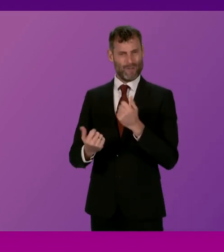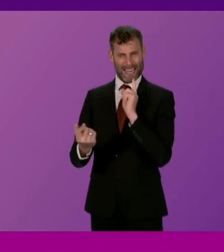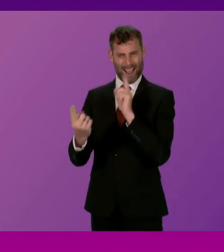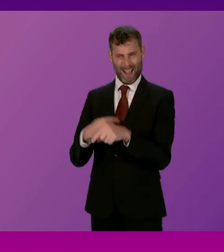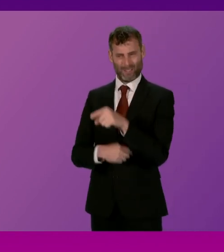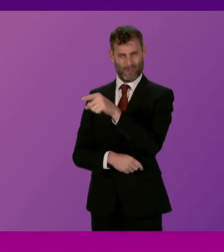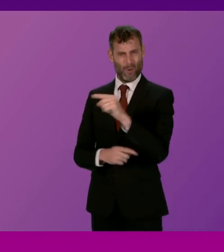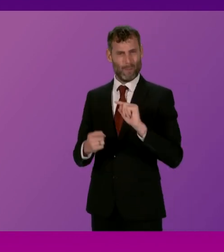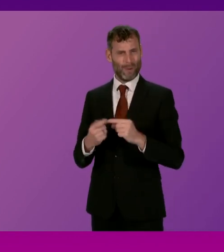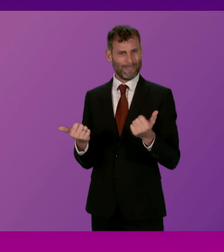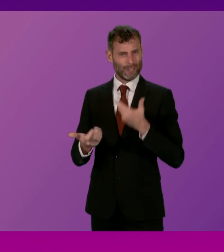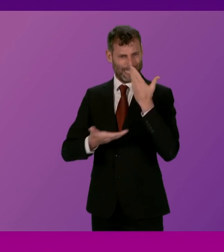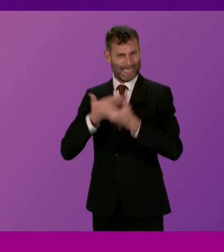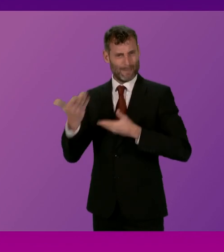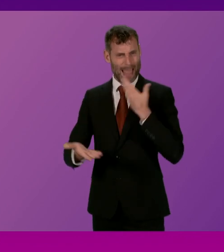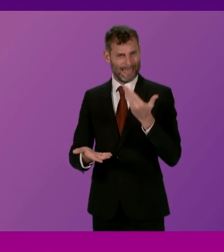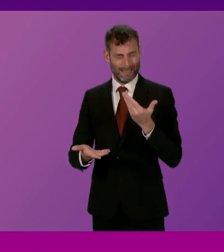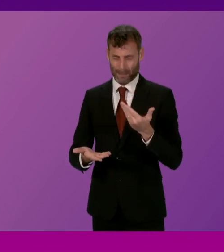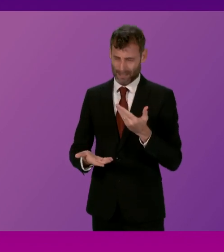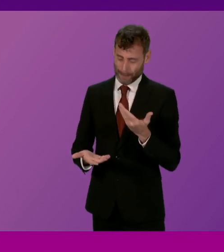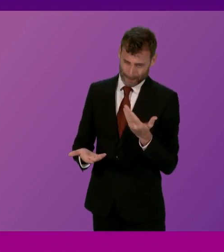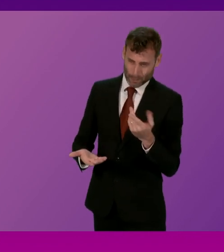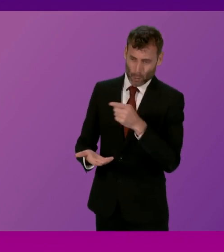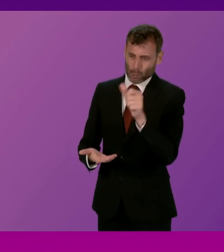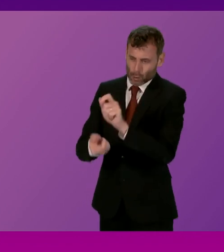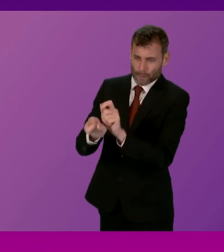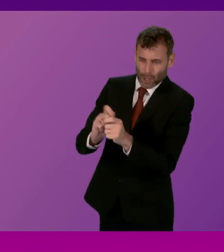very point in response to Donald Cameron.